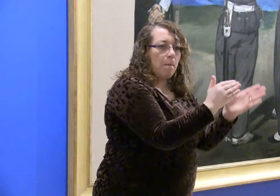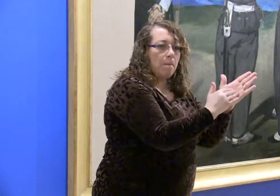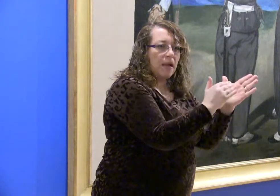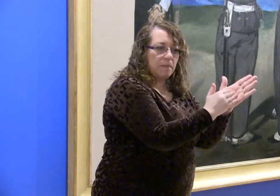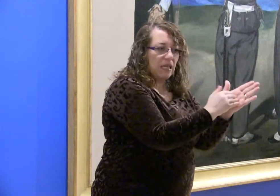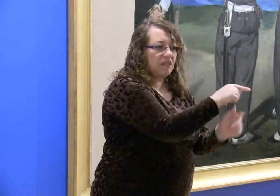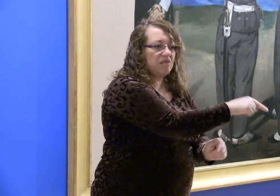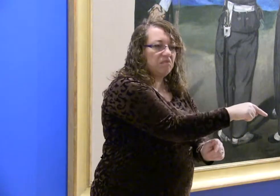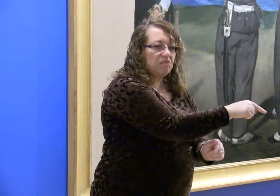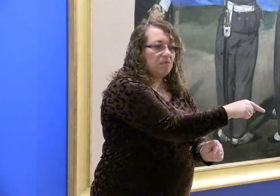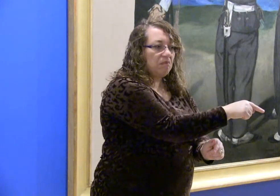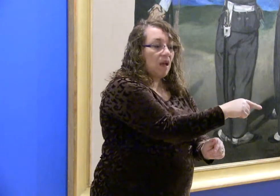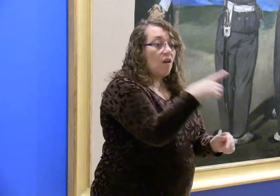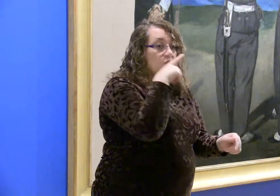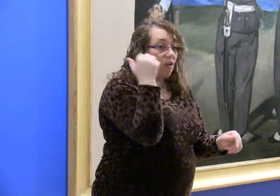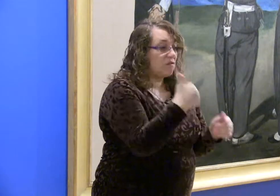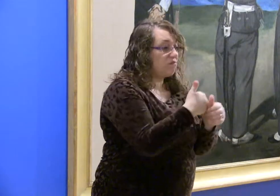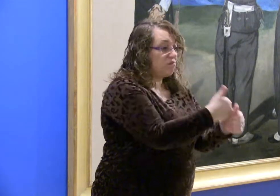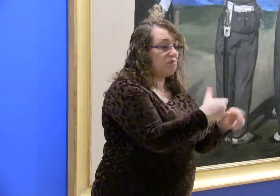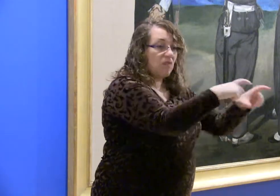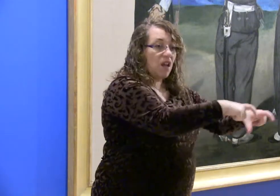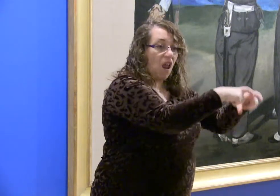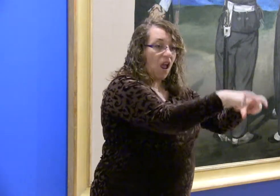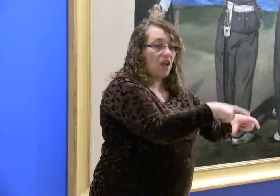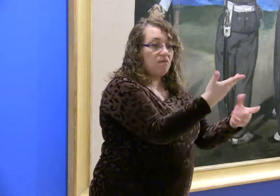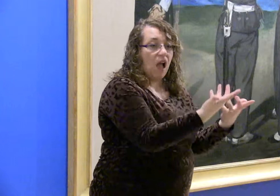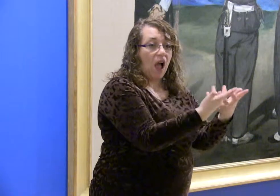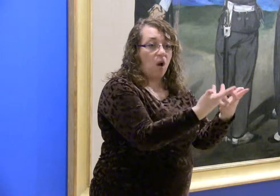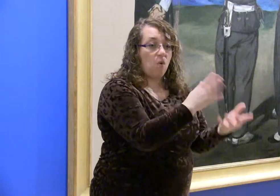him in place with an army, but keeping an army